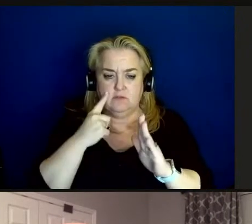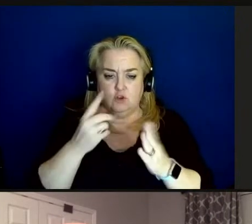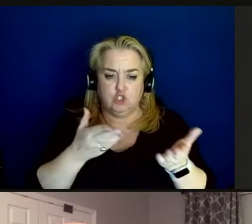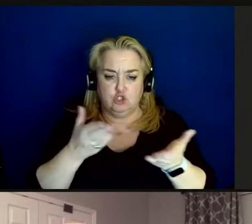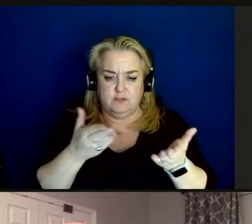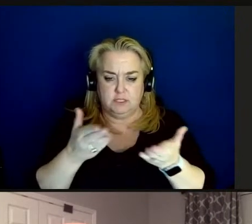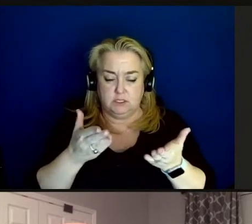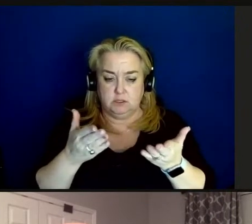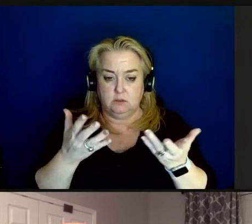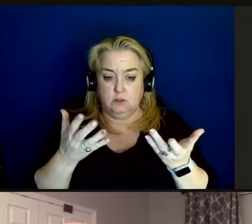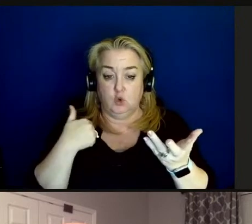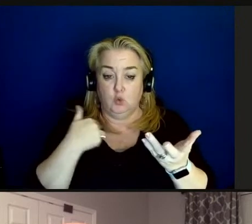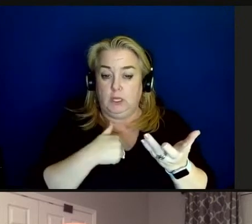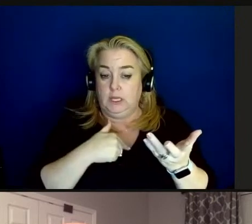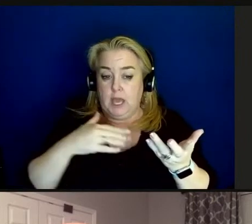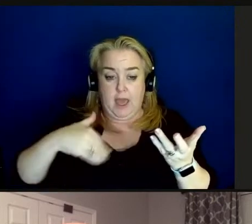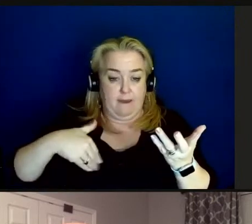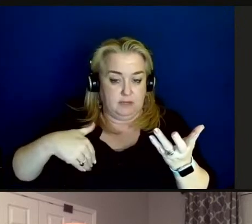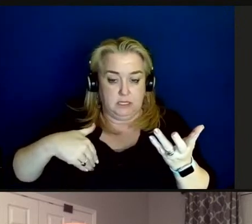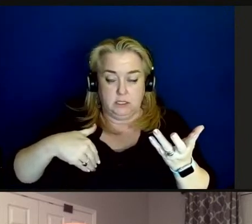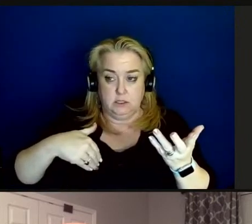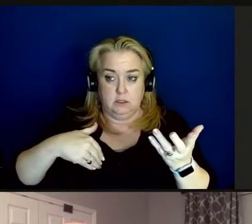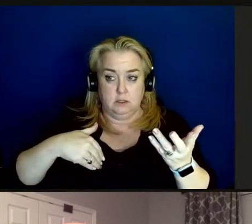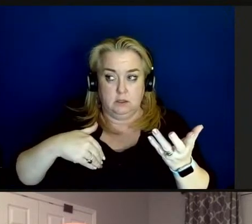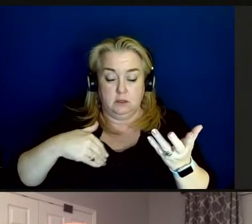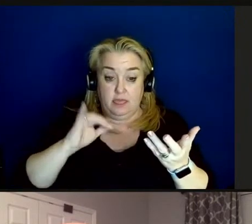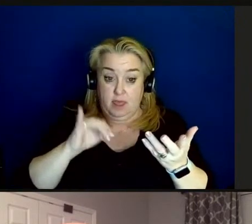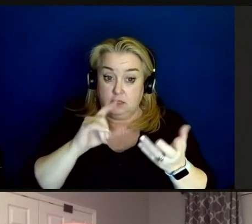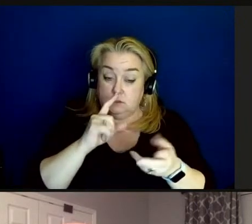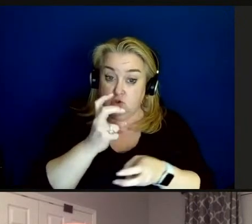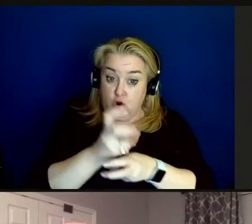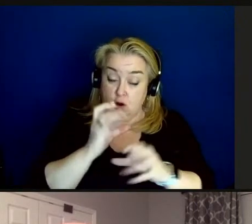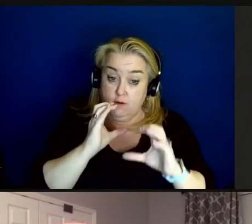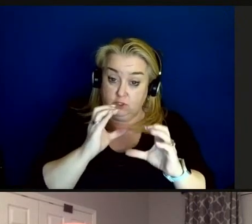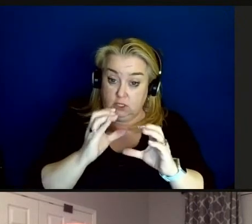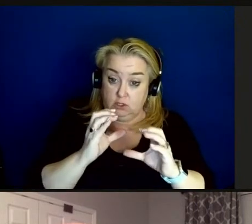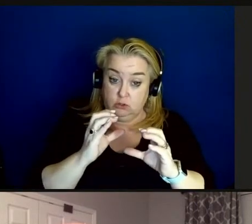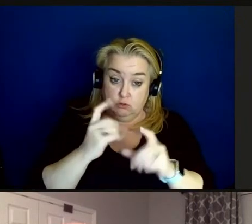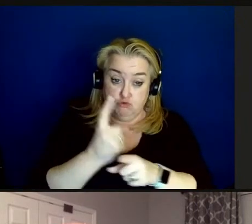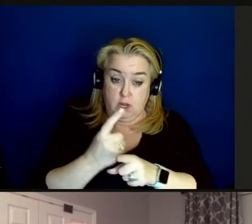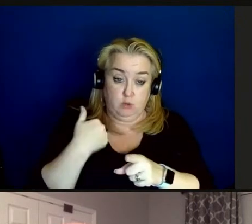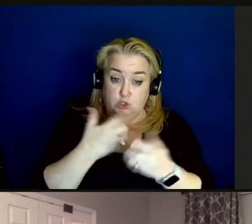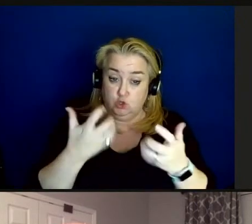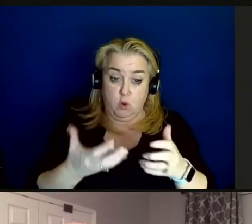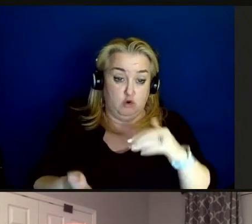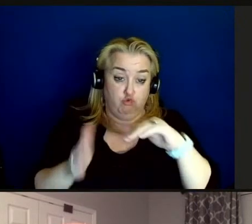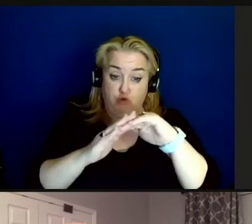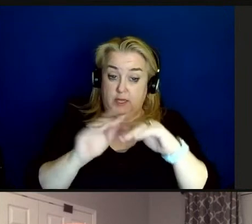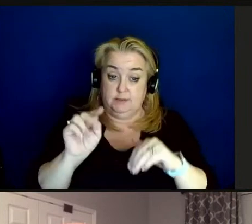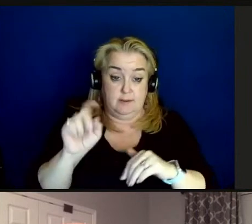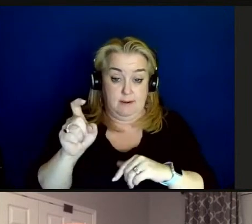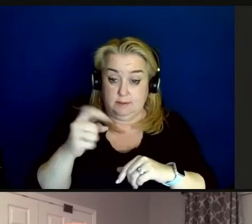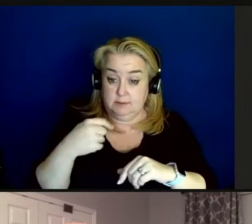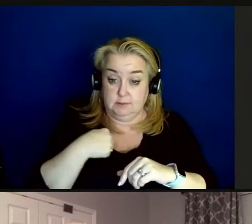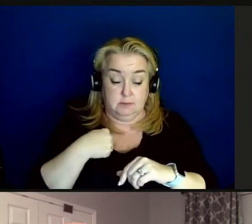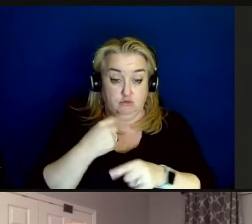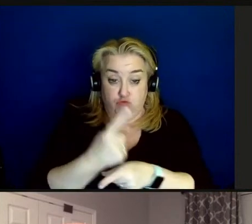THESE THINGS? WHAT IS. I MEAN WE'VE TALKED ABOUT WHAT THE DEFICIT IS BUT WHAT DOES THAT MEAN IN TERMS OF SERVICES